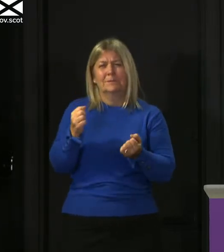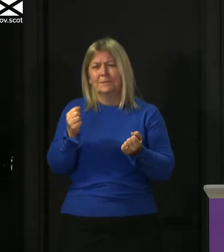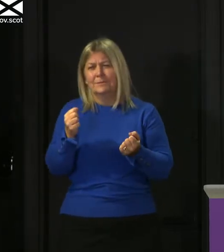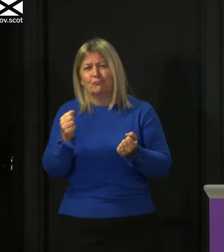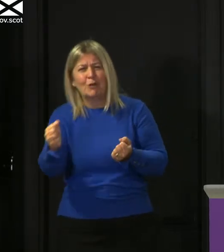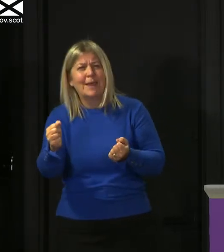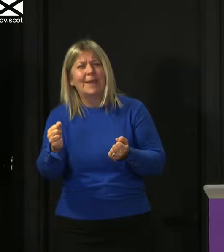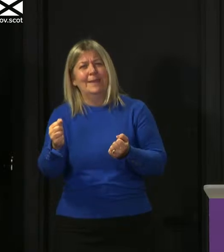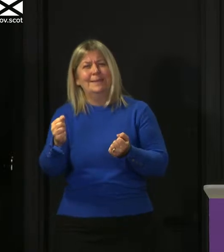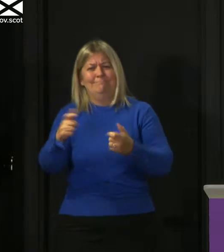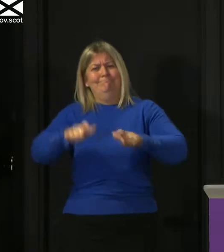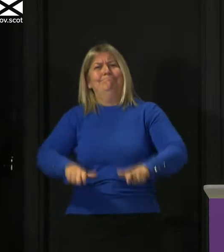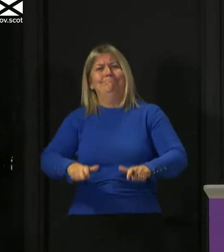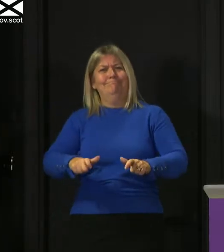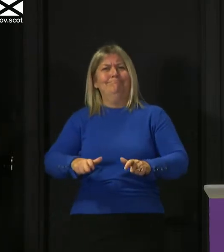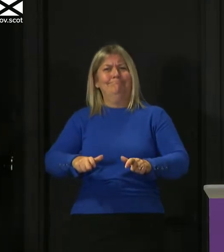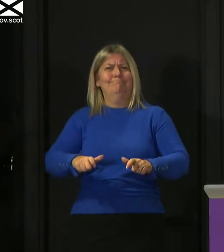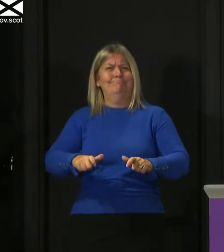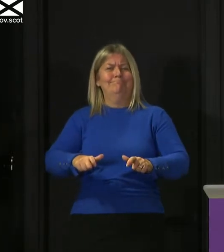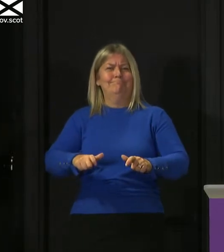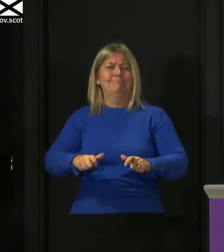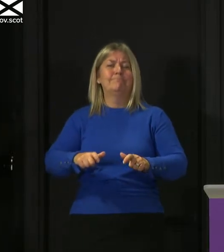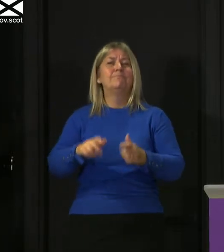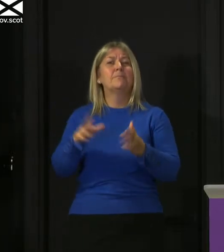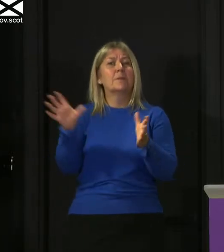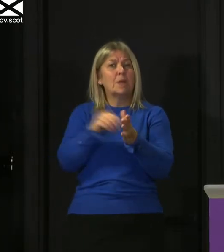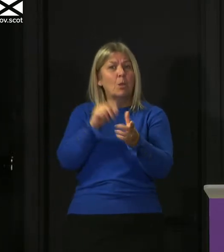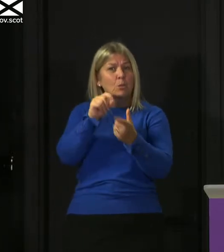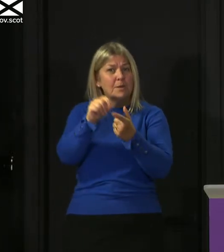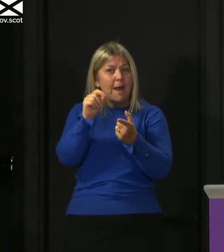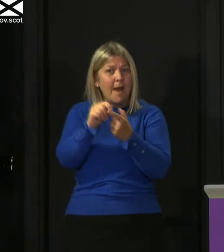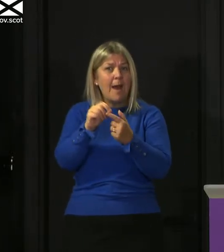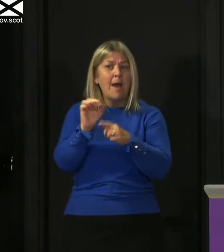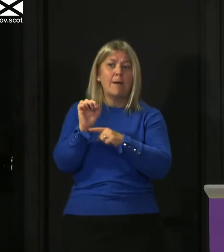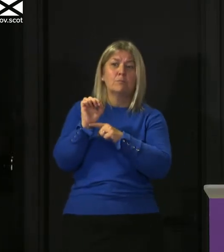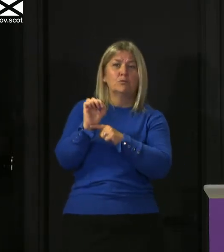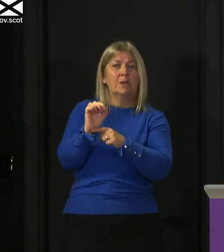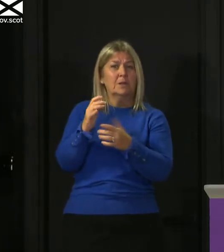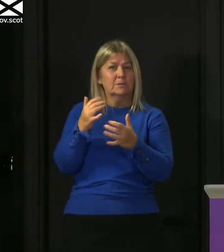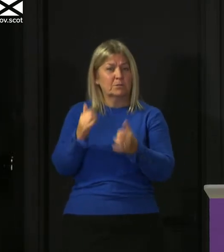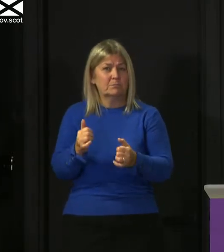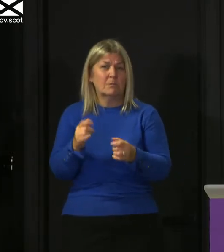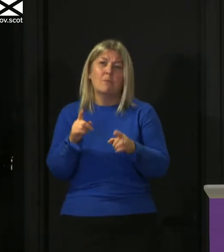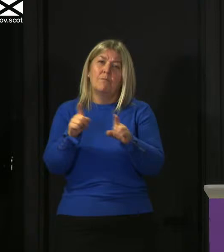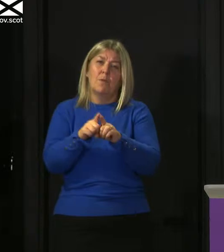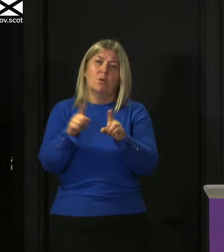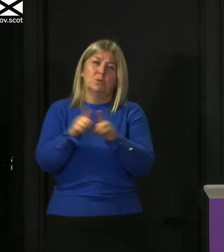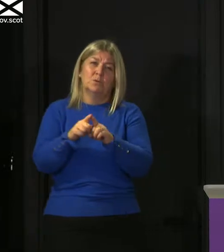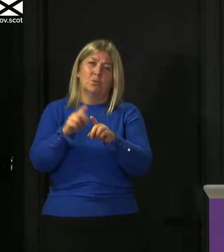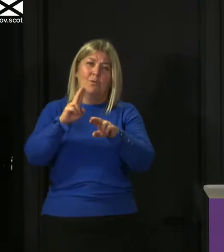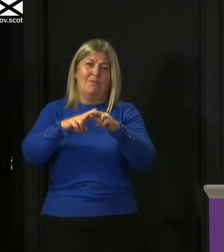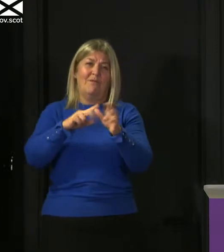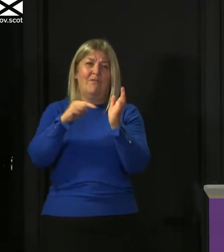not make that journey to work, download Protect Scotland app and remember FACTS. Face coverings.